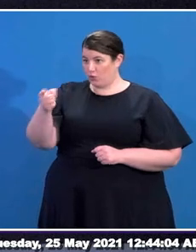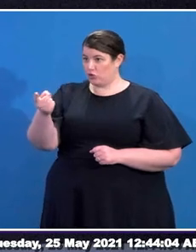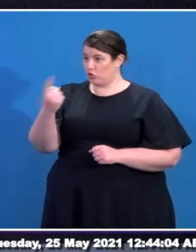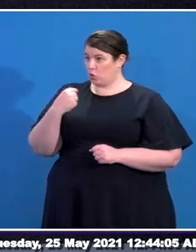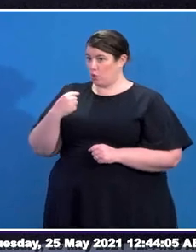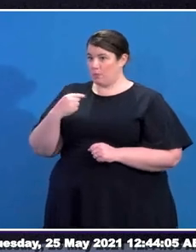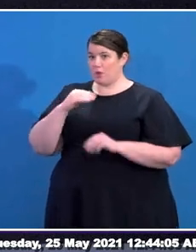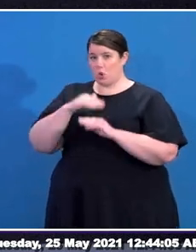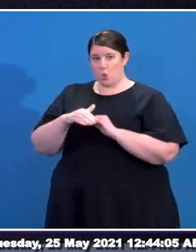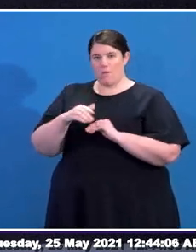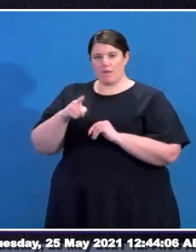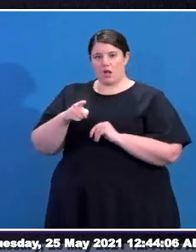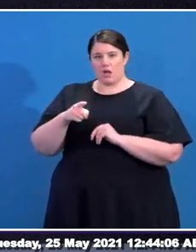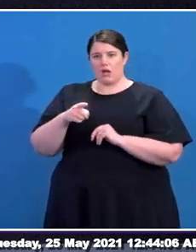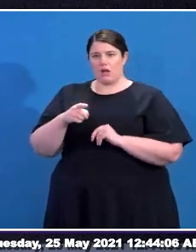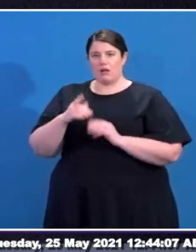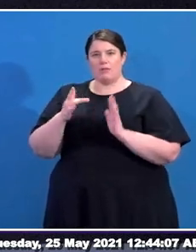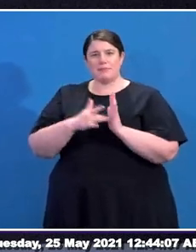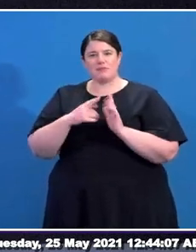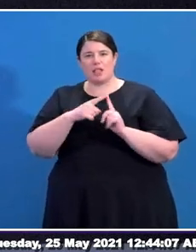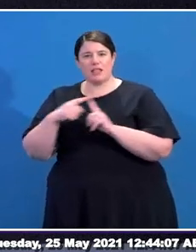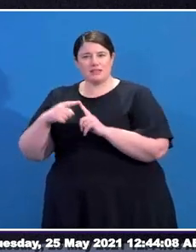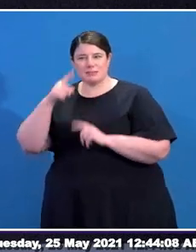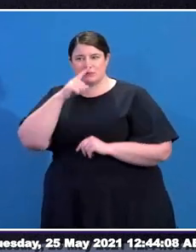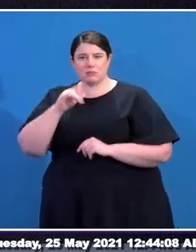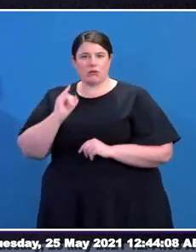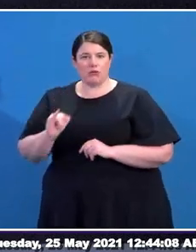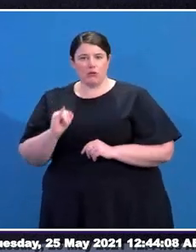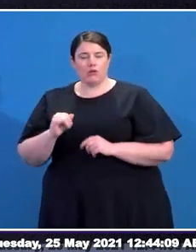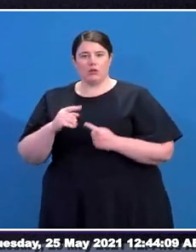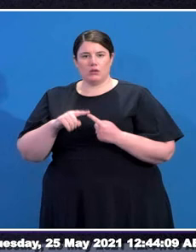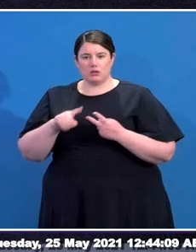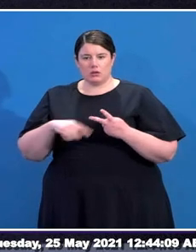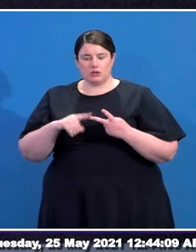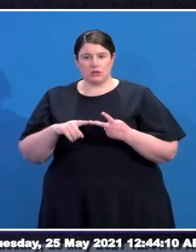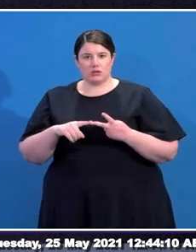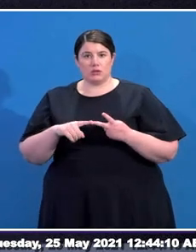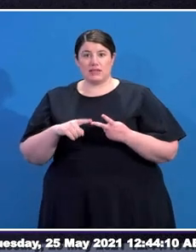Eastern people, after knowing that he had specifically asked staff to take